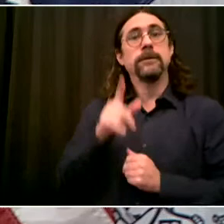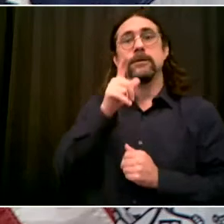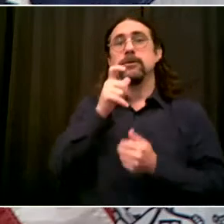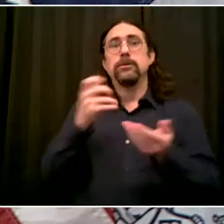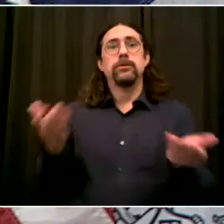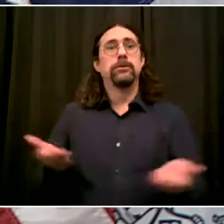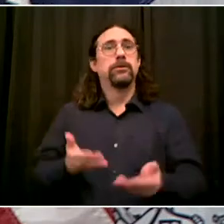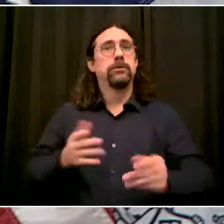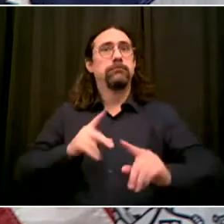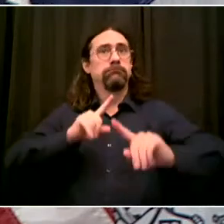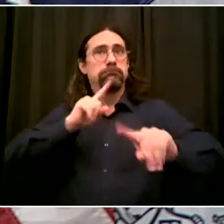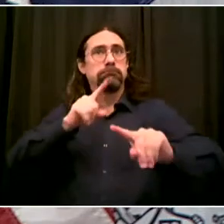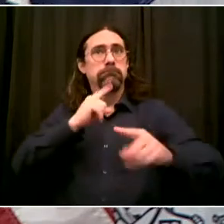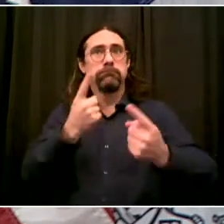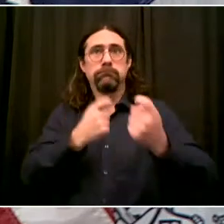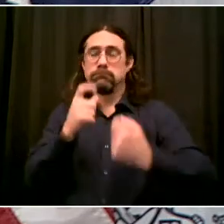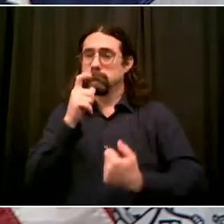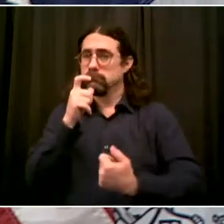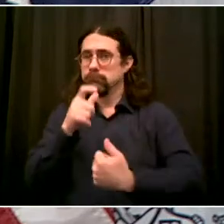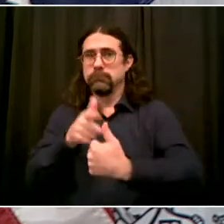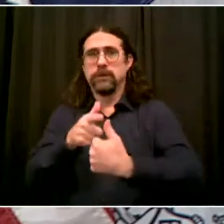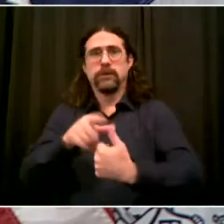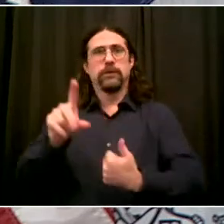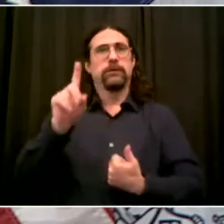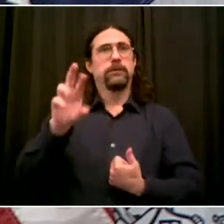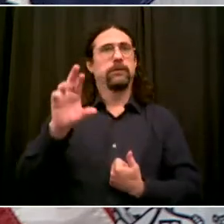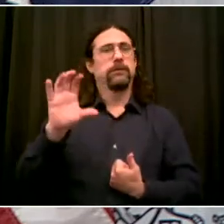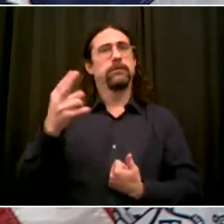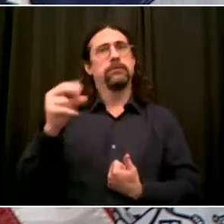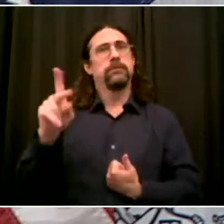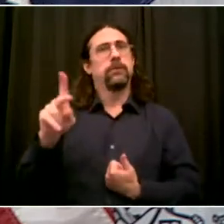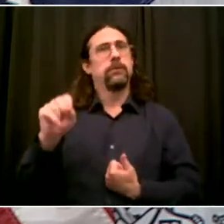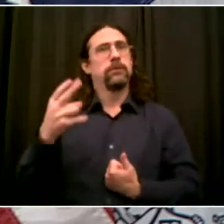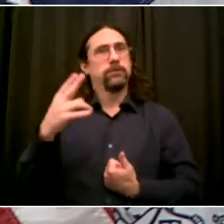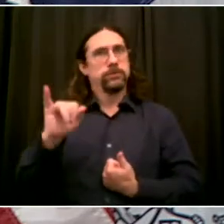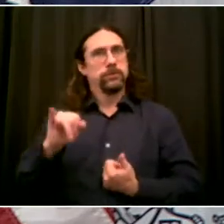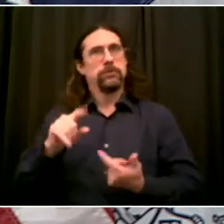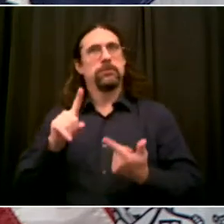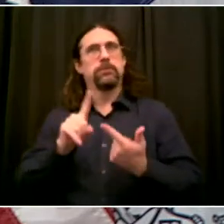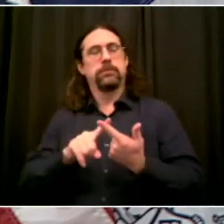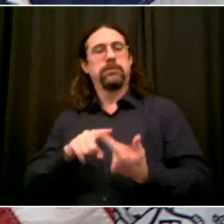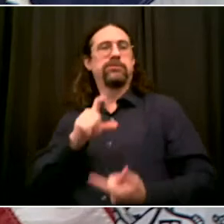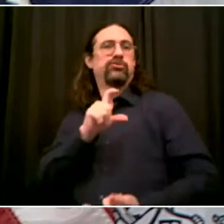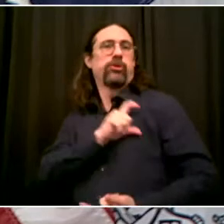LET ME KNOW THE NAME AND OUTLET OF EACH JOURNALIST. WE'LL START